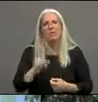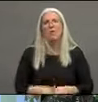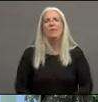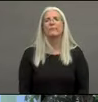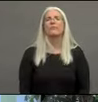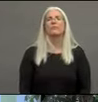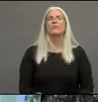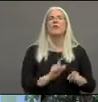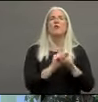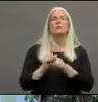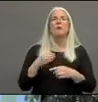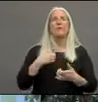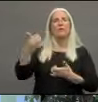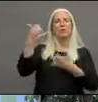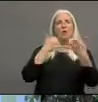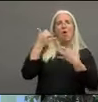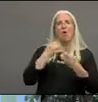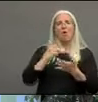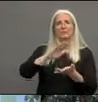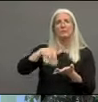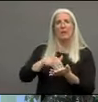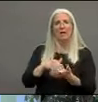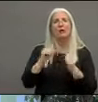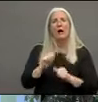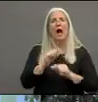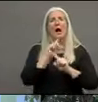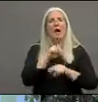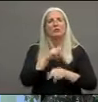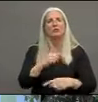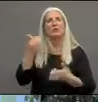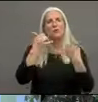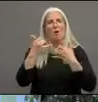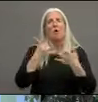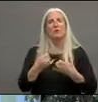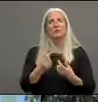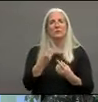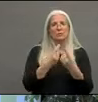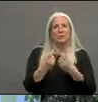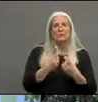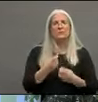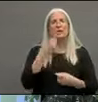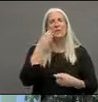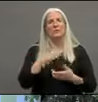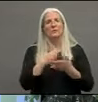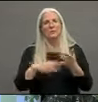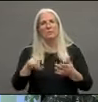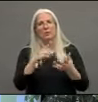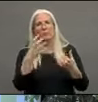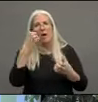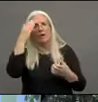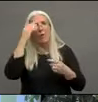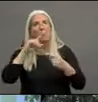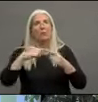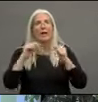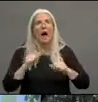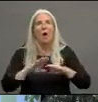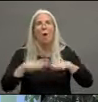Now I know some of you want to get the breaking news on when the salon is going to open, they don't have that information. The information they are relaying to you